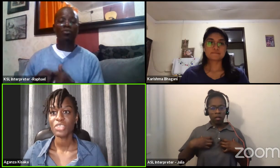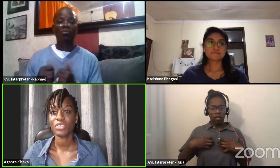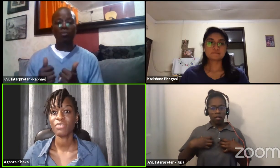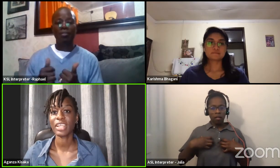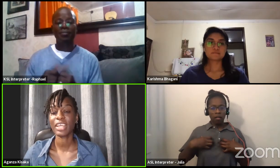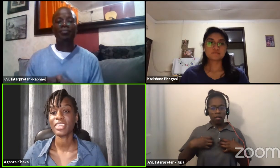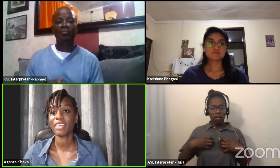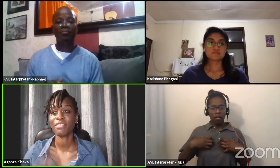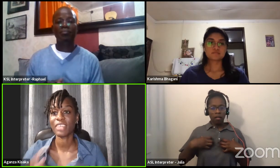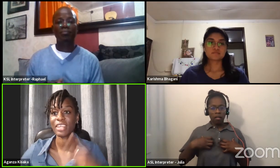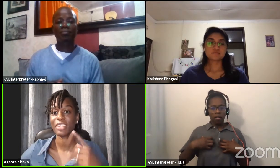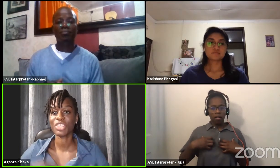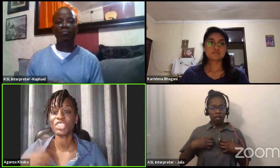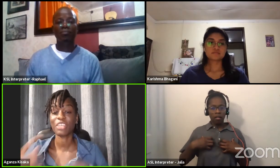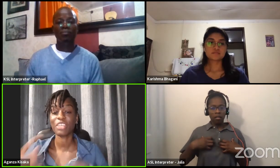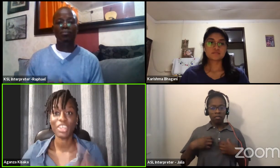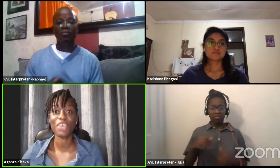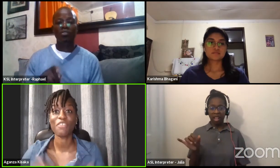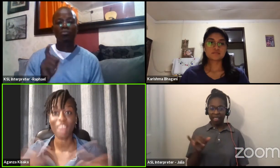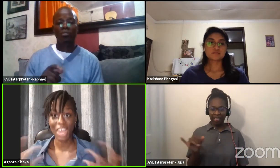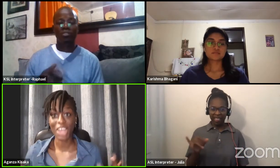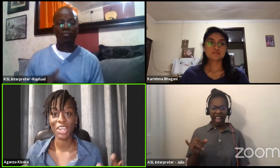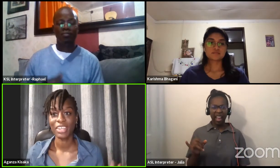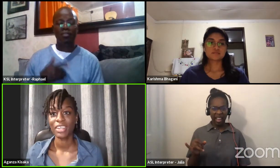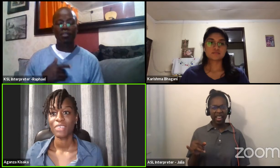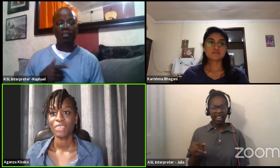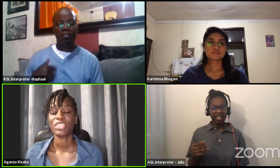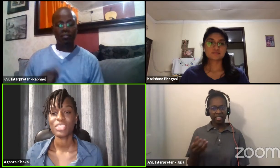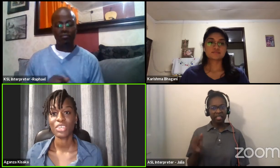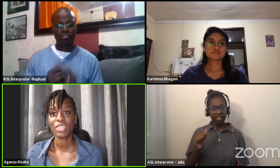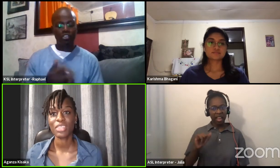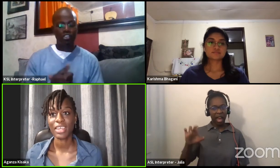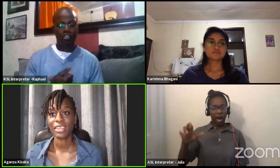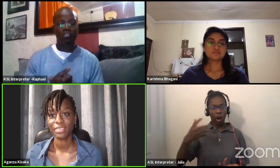You should feel like they've done a reshuffling of air which is a good thing.